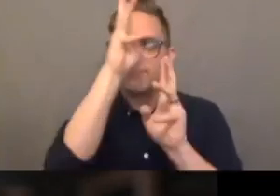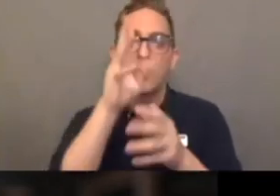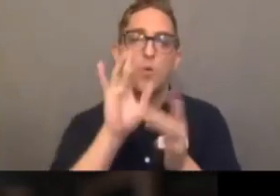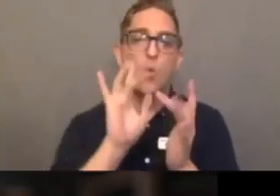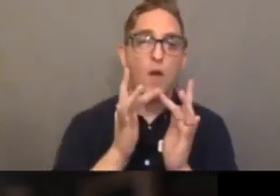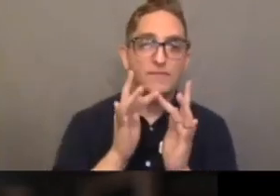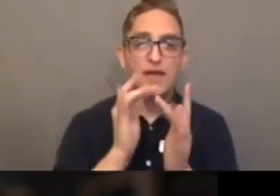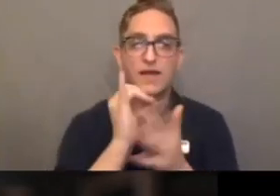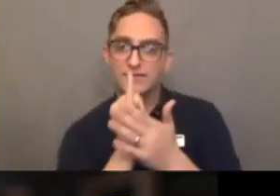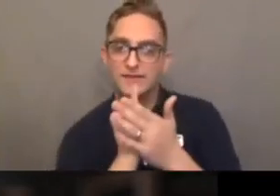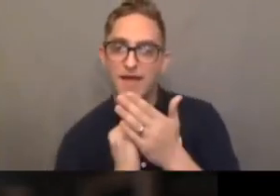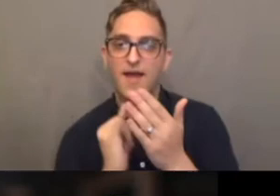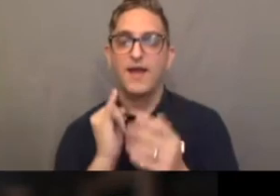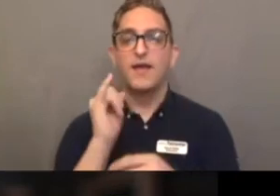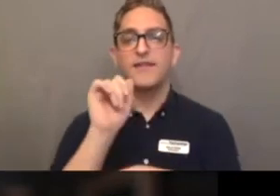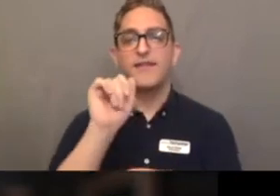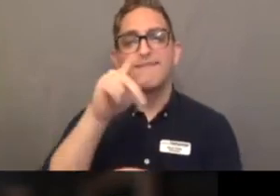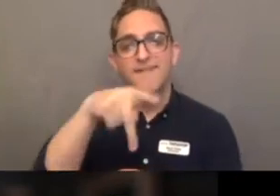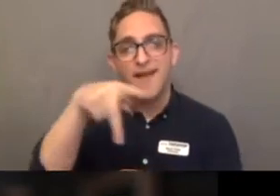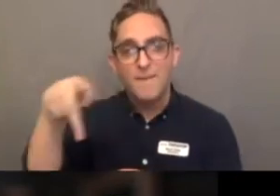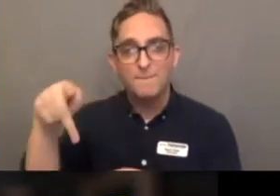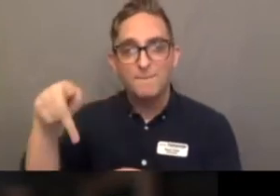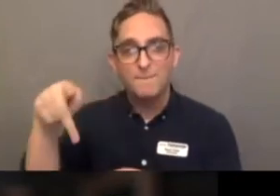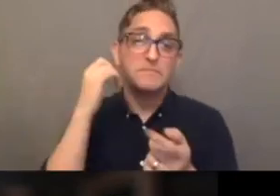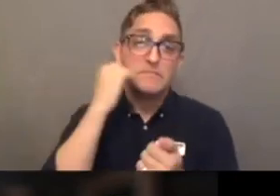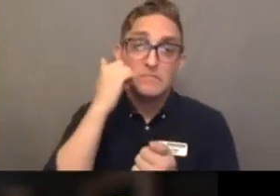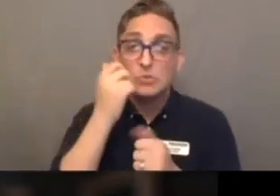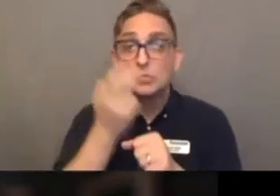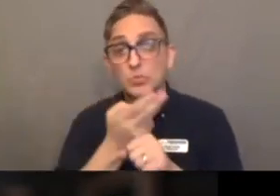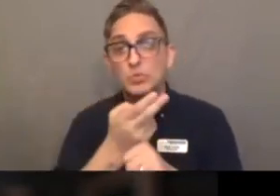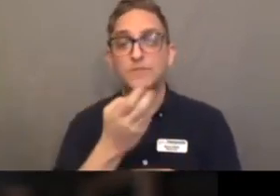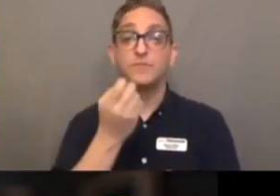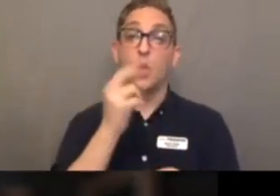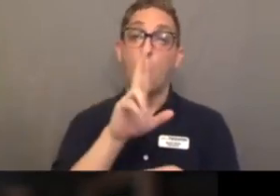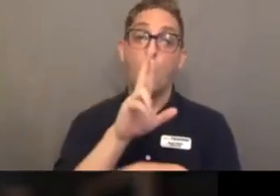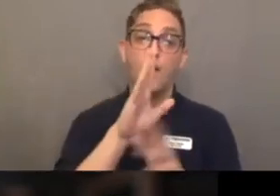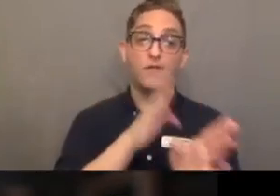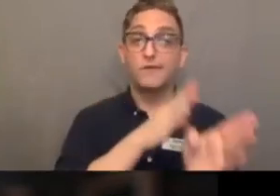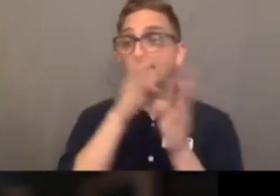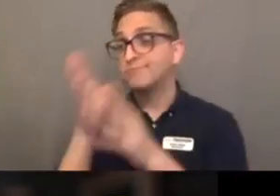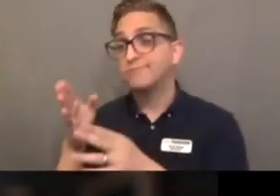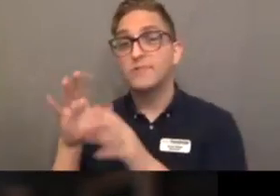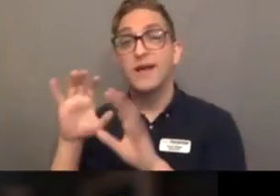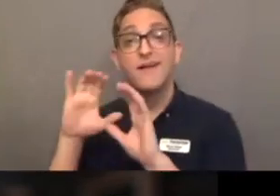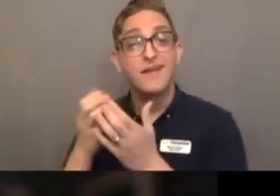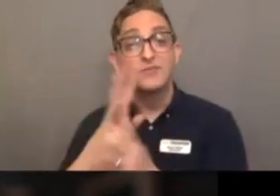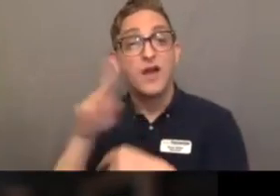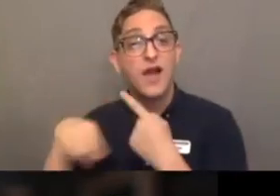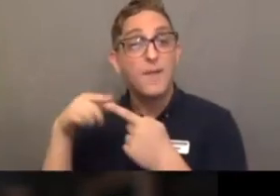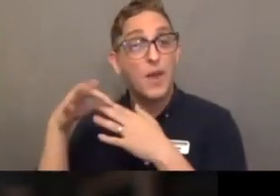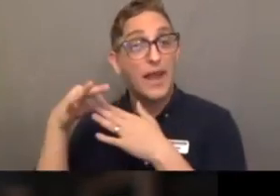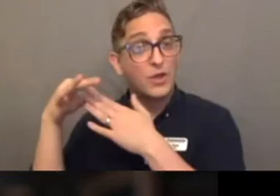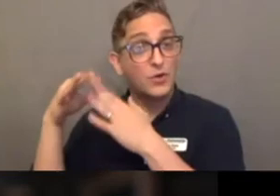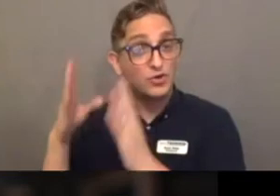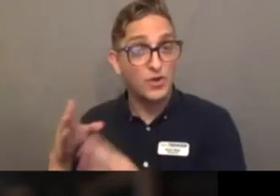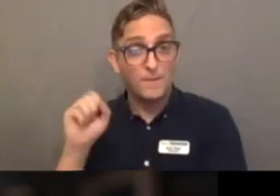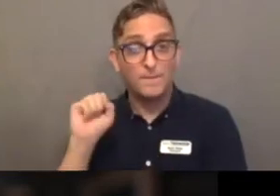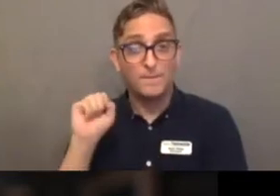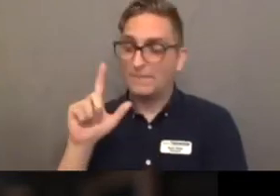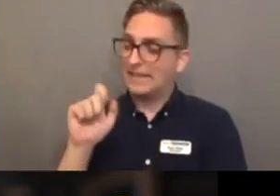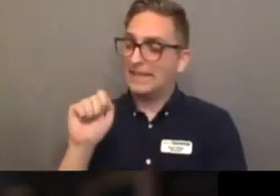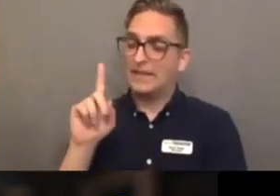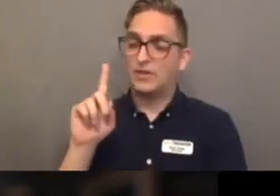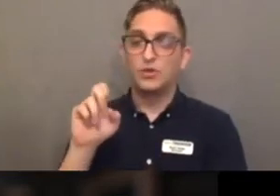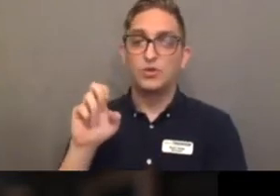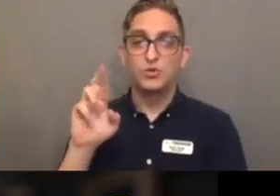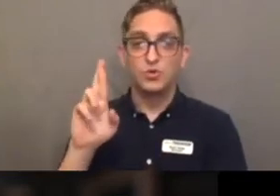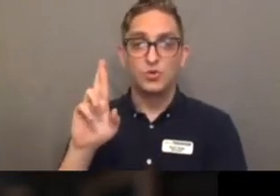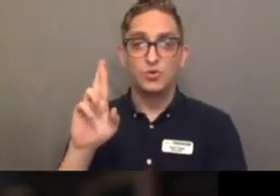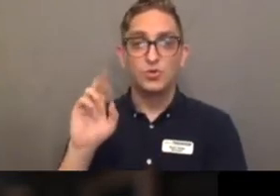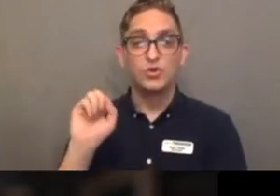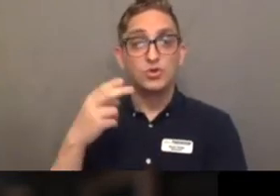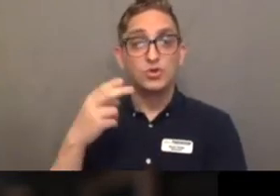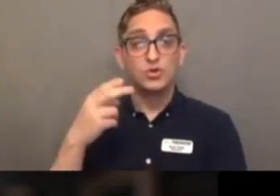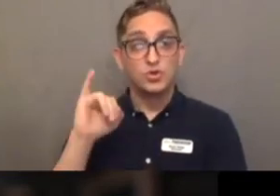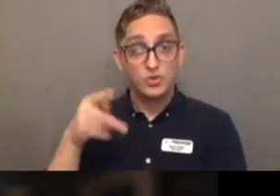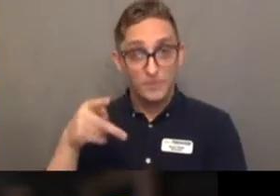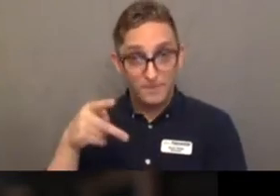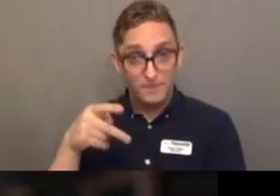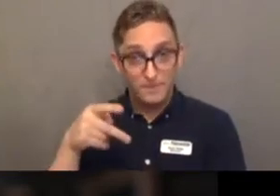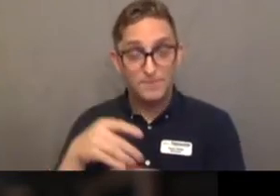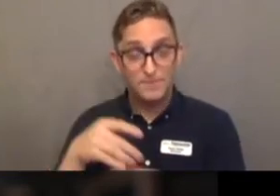day to your courses on leadership and our courses on facilitating meetings. The students